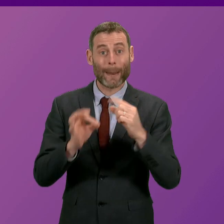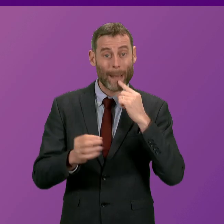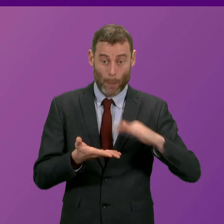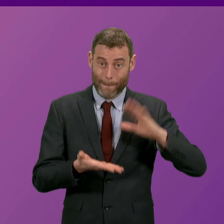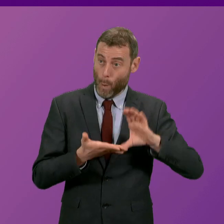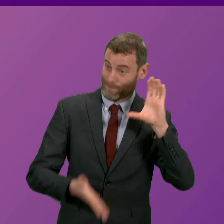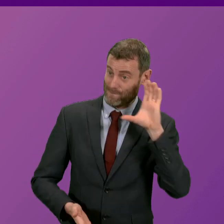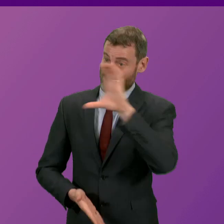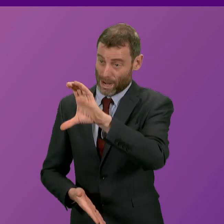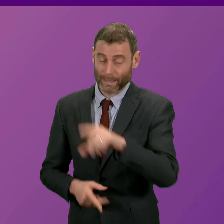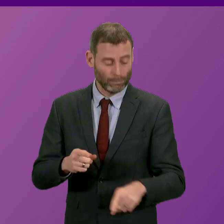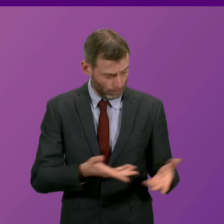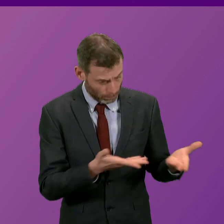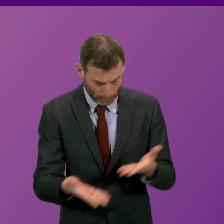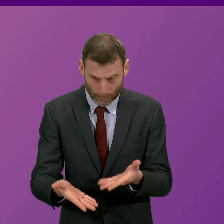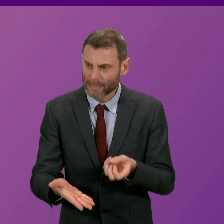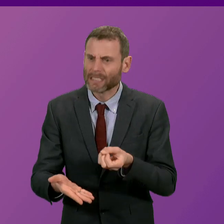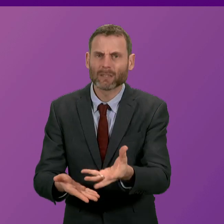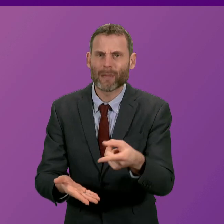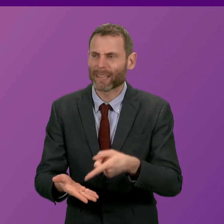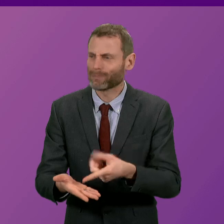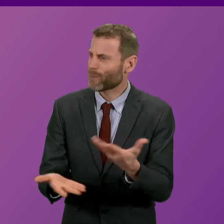which could take our NHS in that new direction?